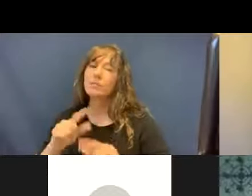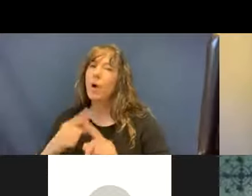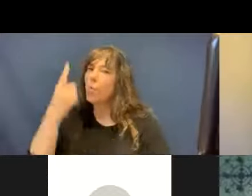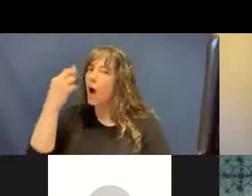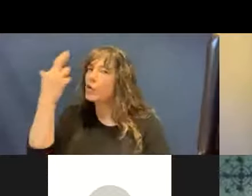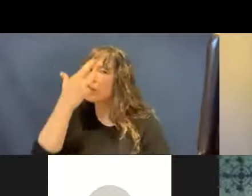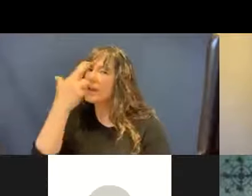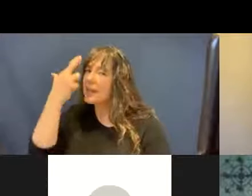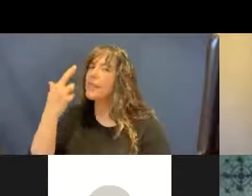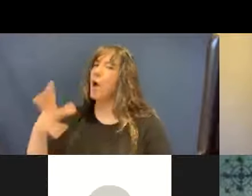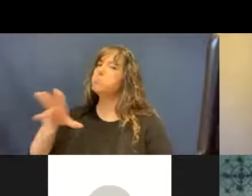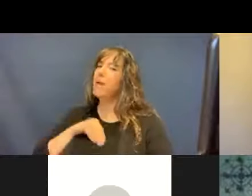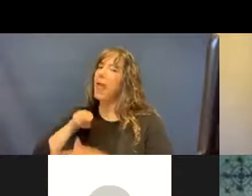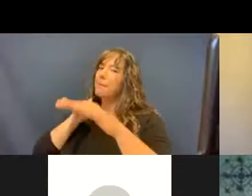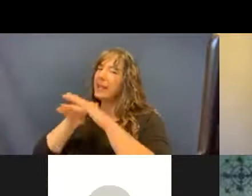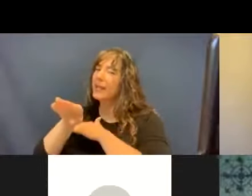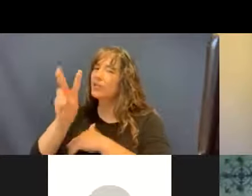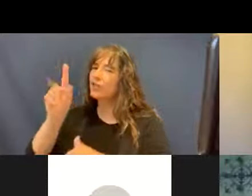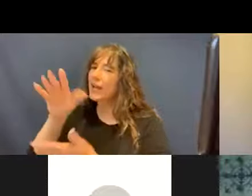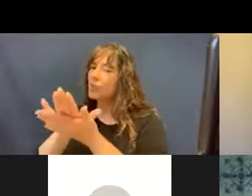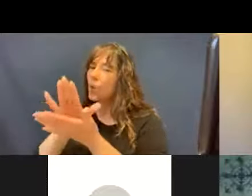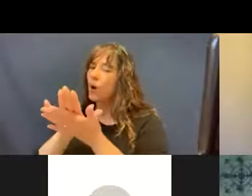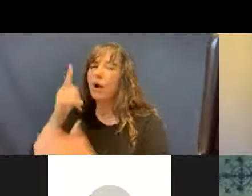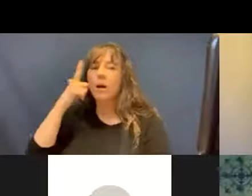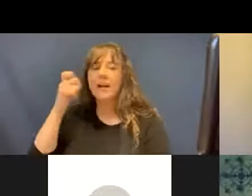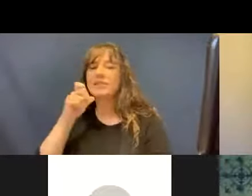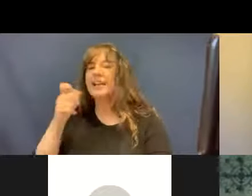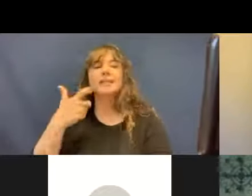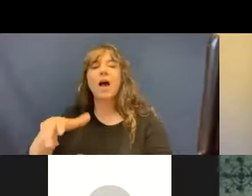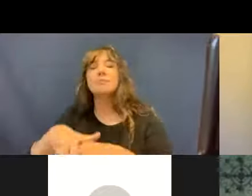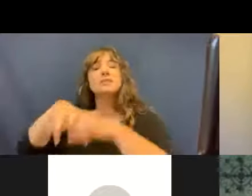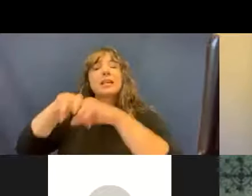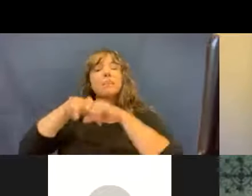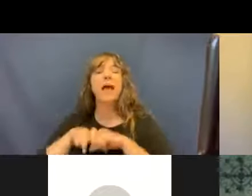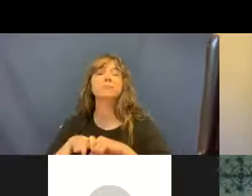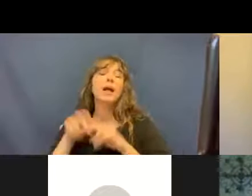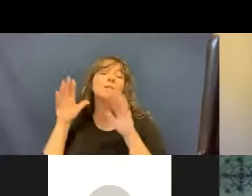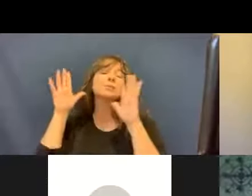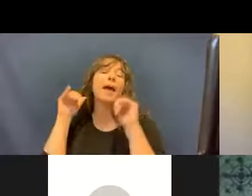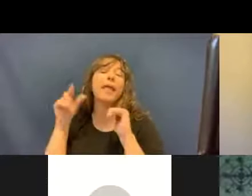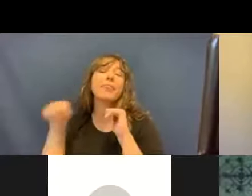I was admitted was because I didn't sit back and expect them to do everything for me. I